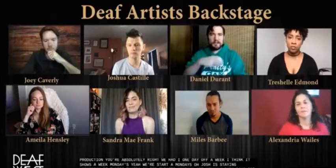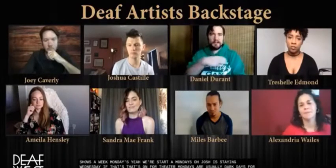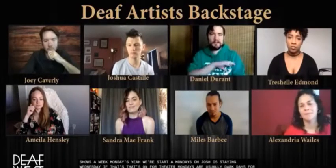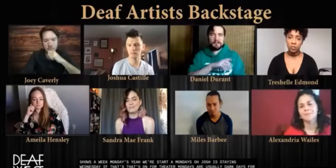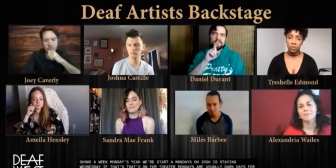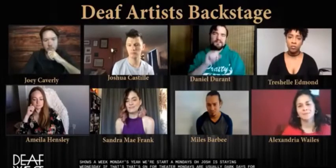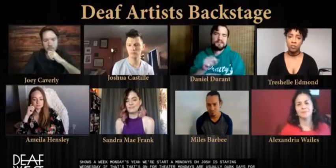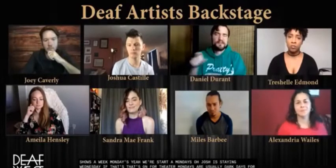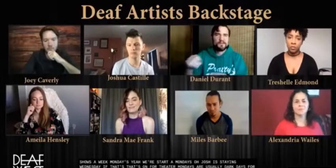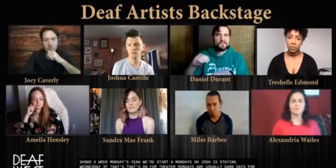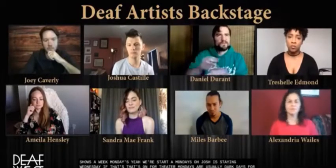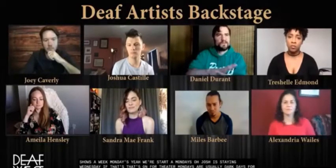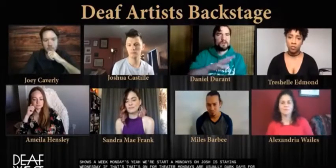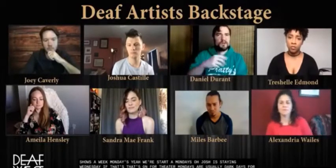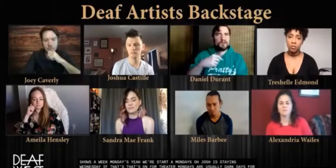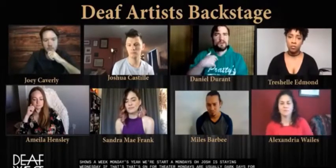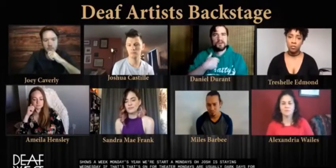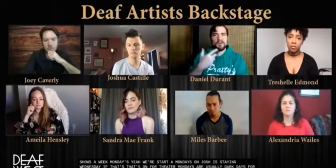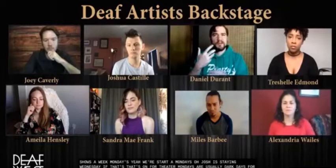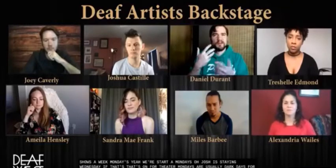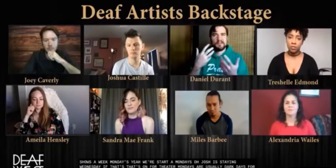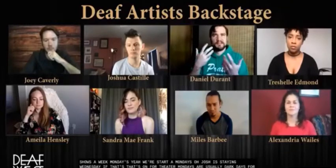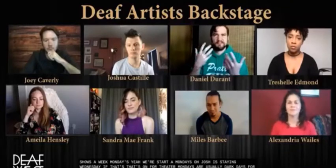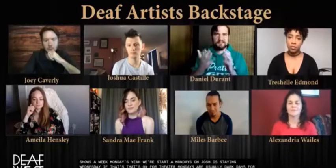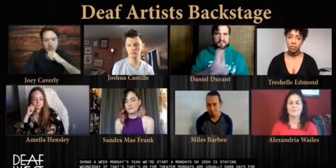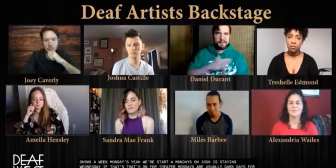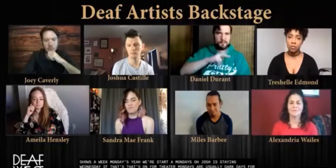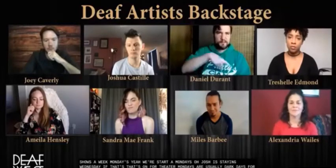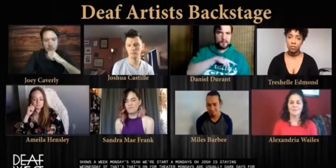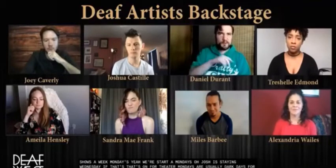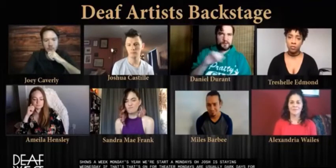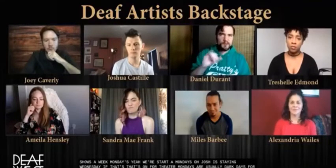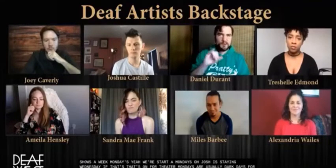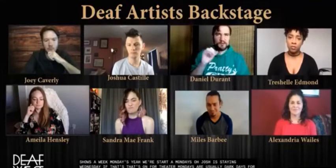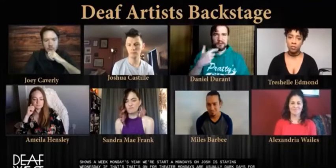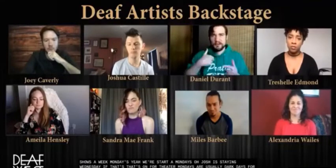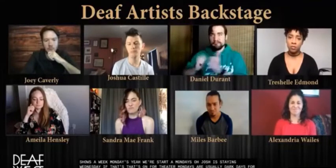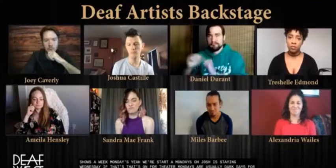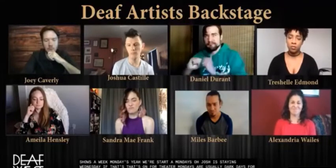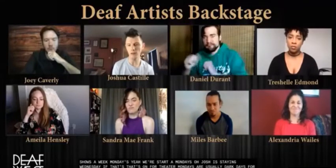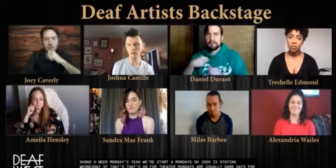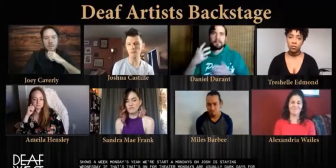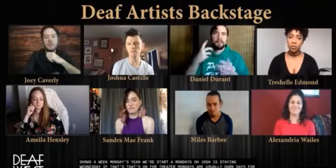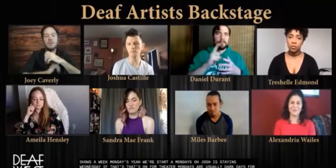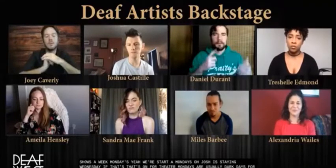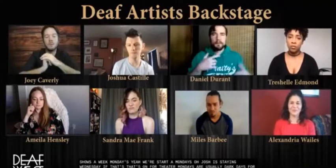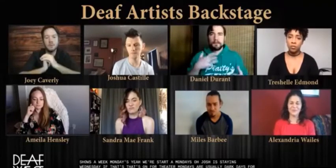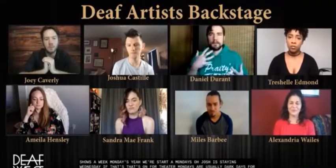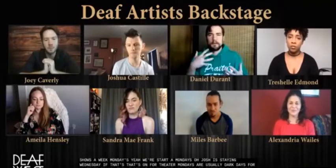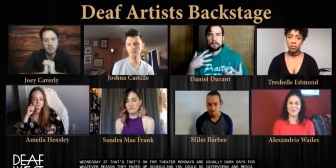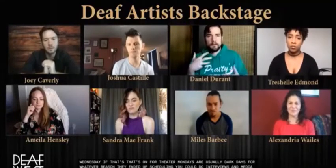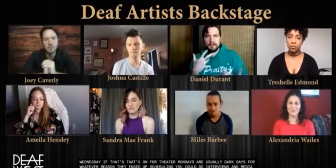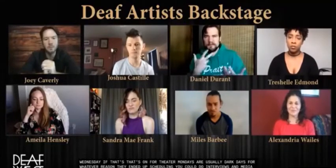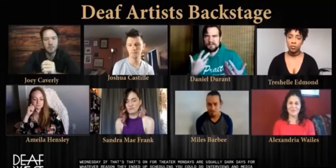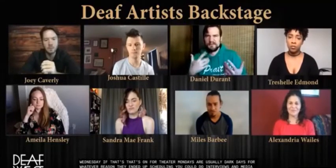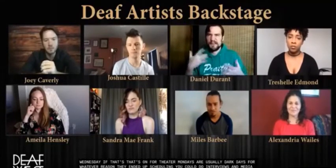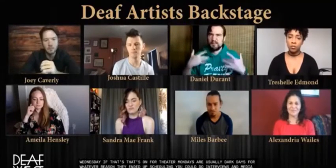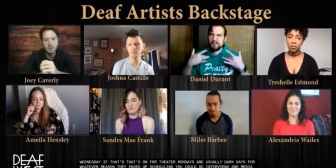I had a kind of method acting approach and I think that it affected who I am as a person, today.